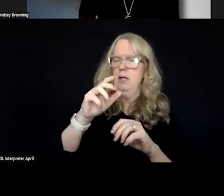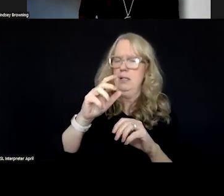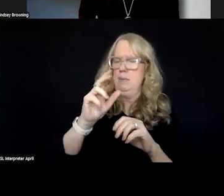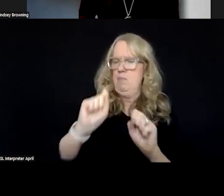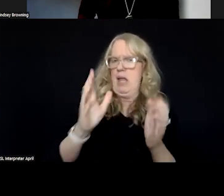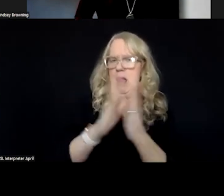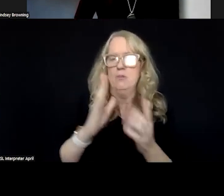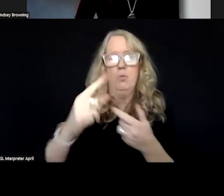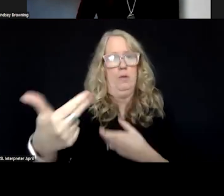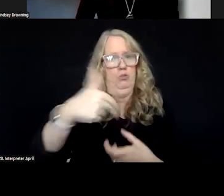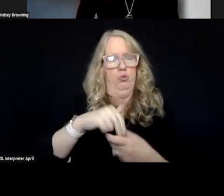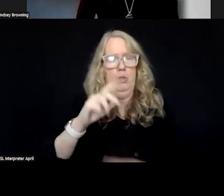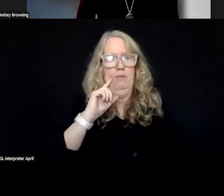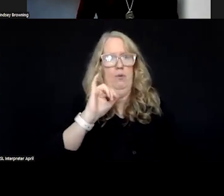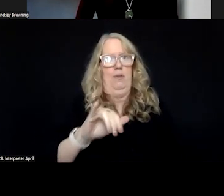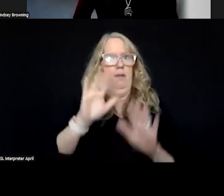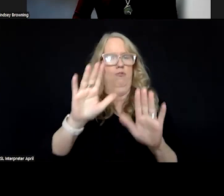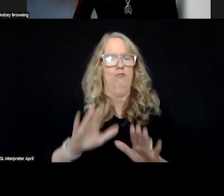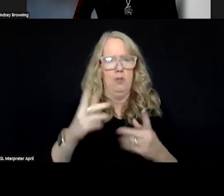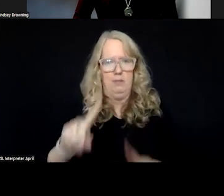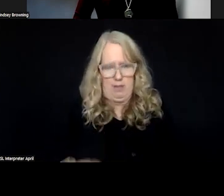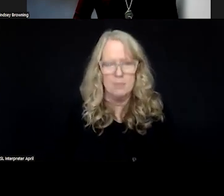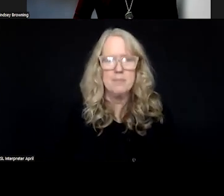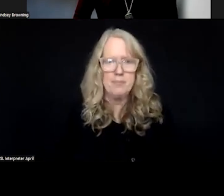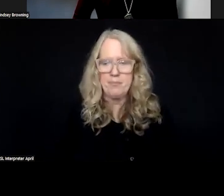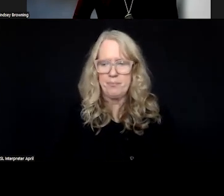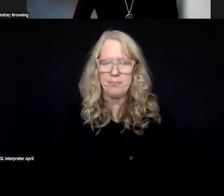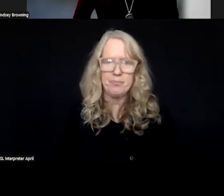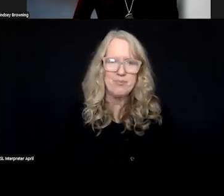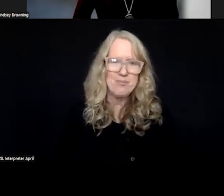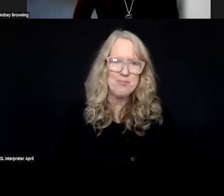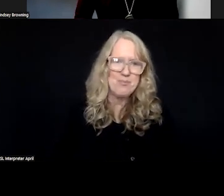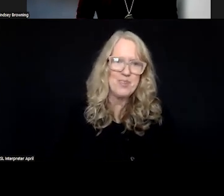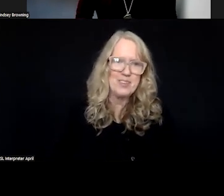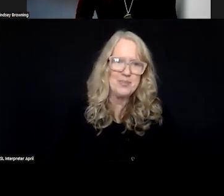THAT GREAT EVENT. ALL RIGHT. NOW WE ARE GOING